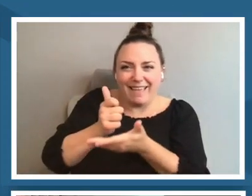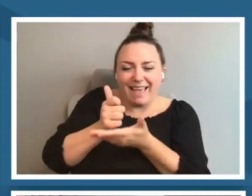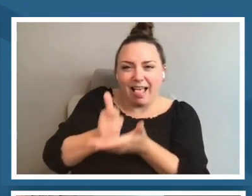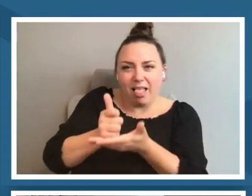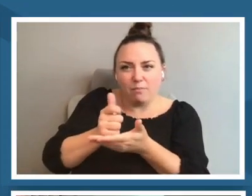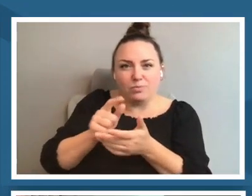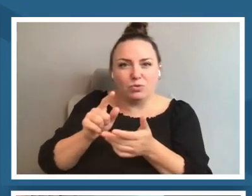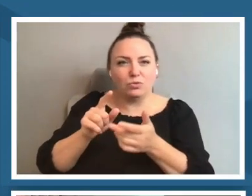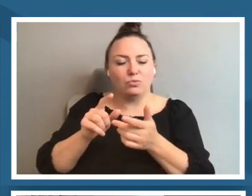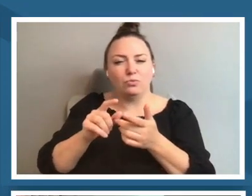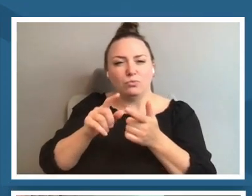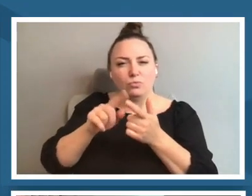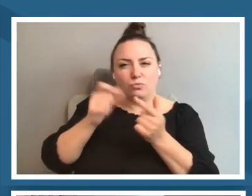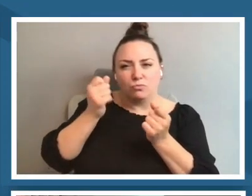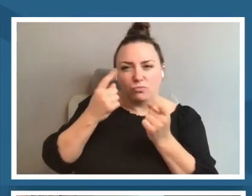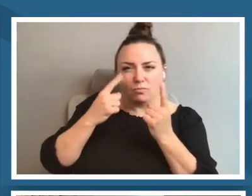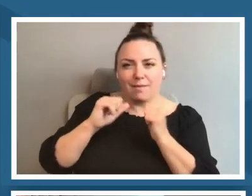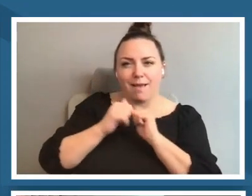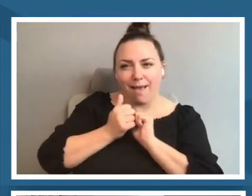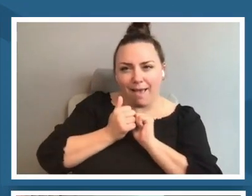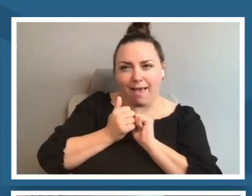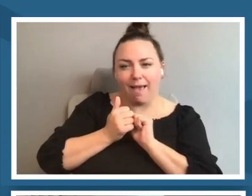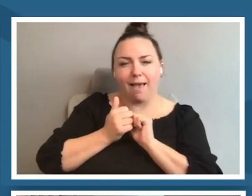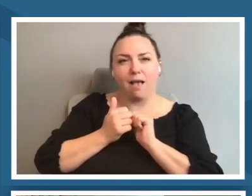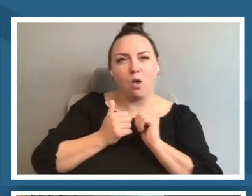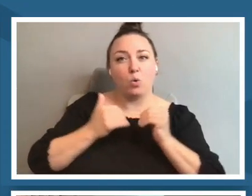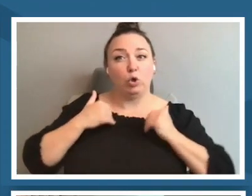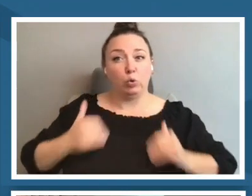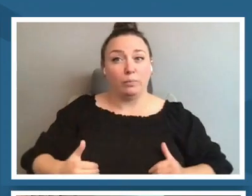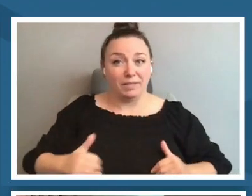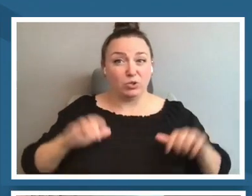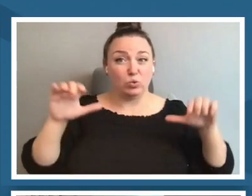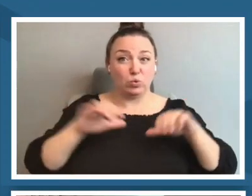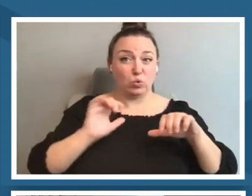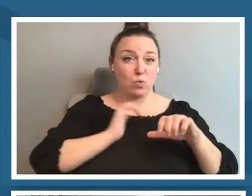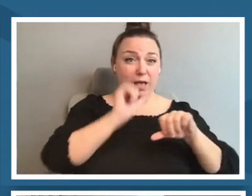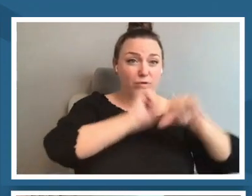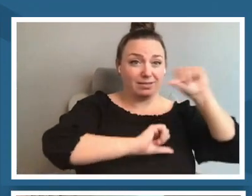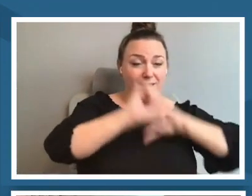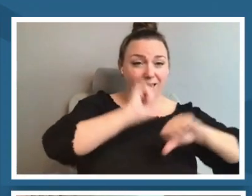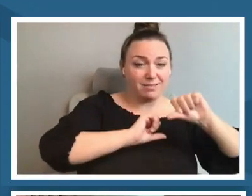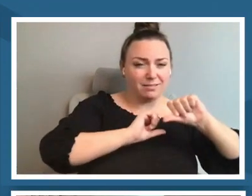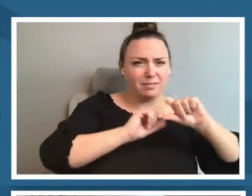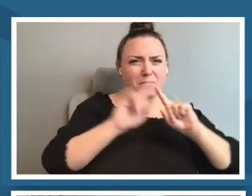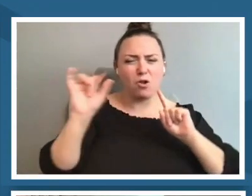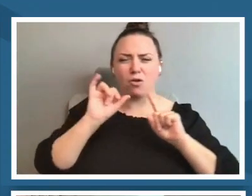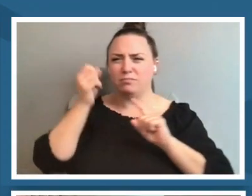how humans both do the science that we do but also understand the world and all